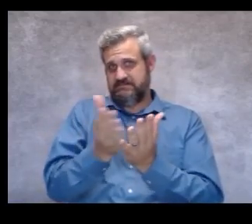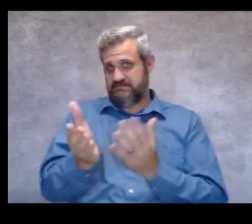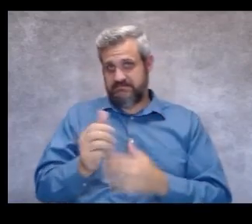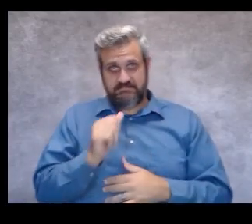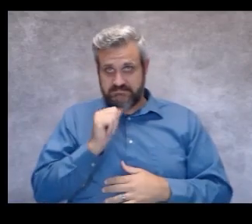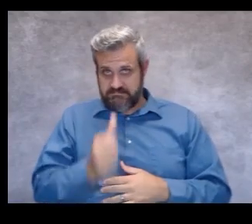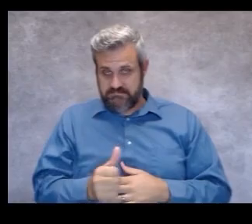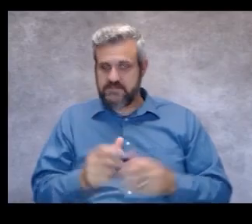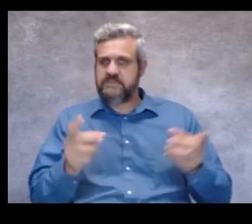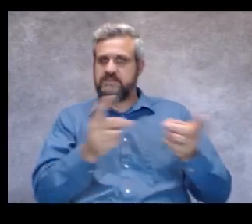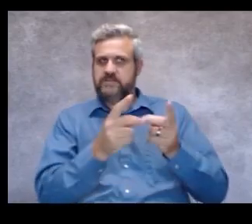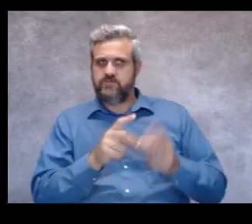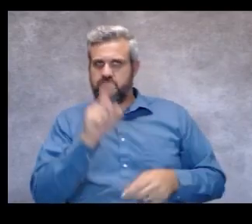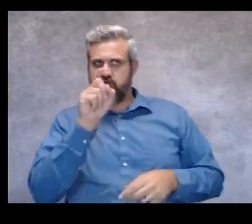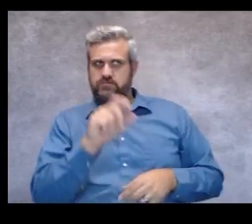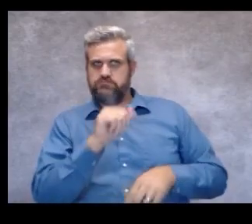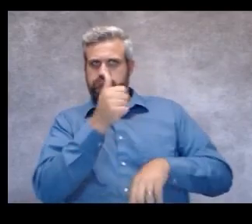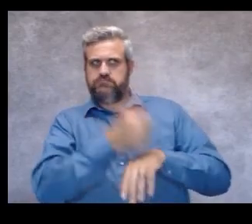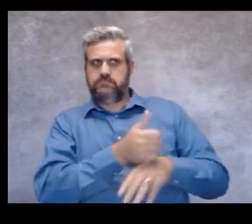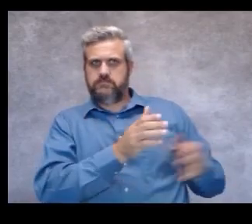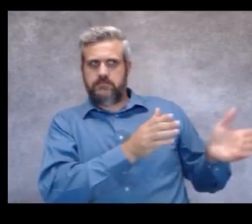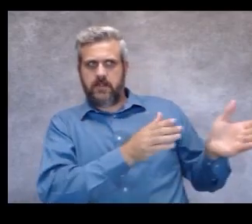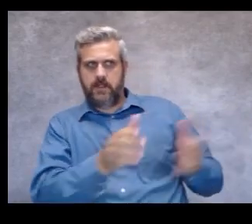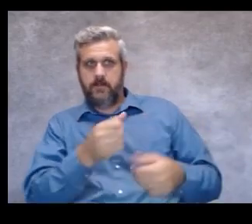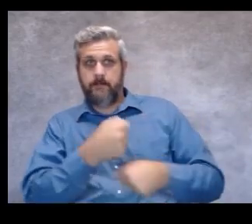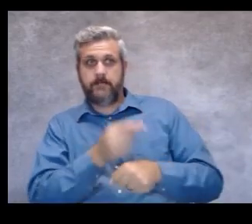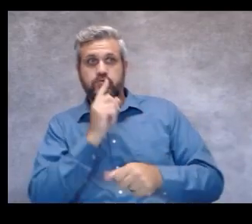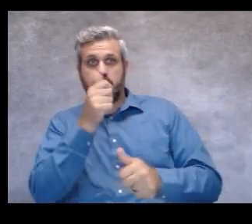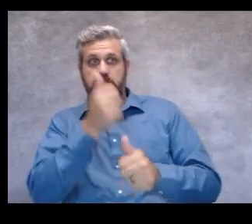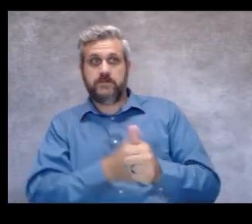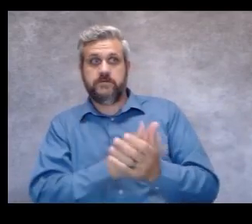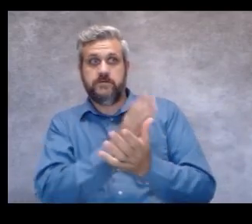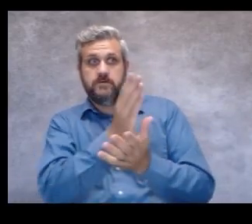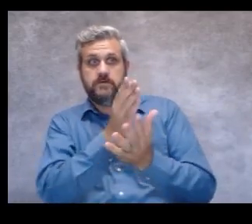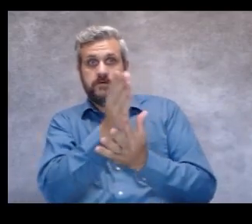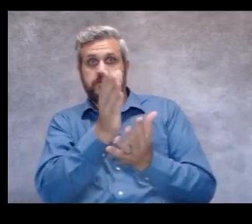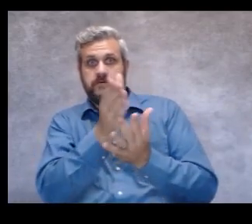If not, the district should make a plan to ensure each gifted area has an